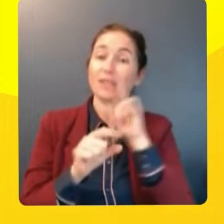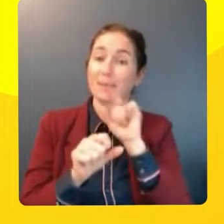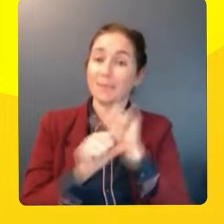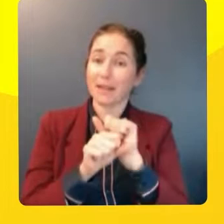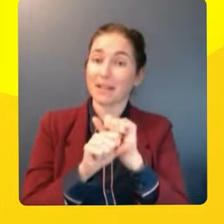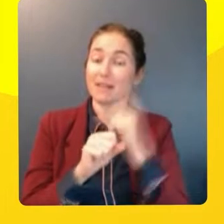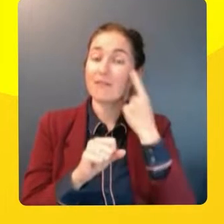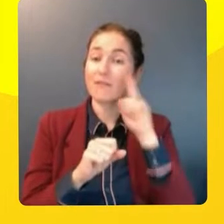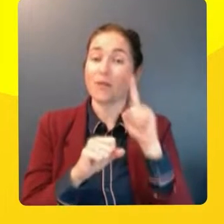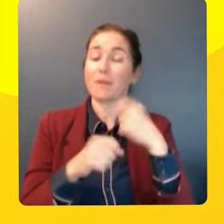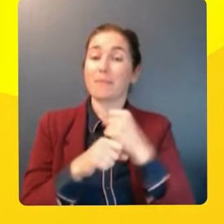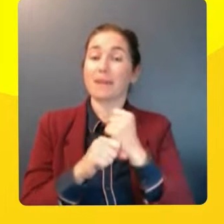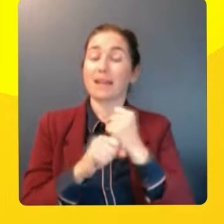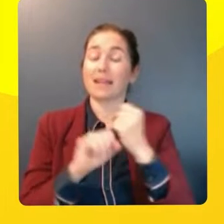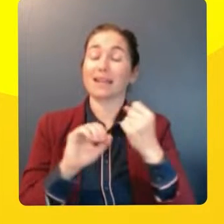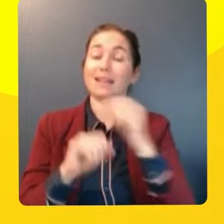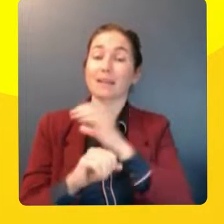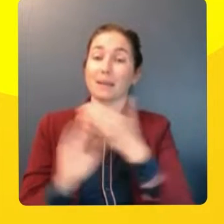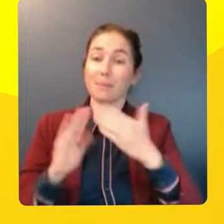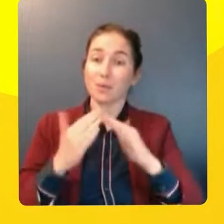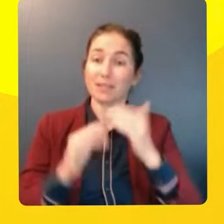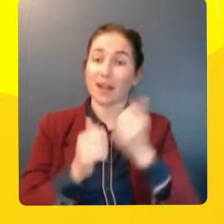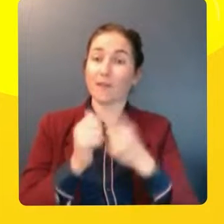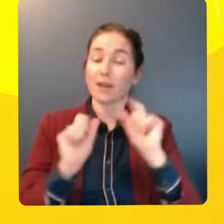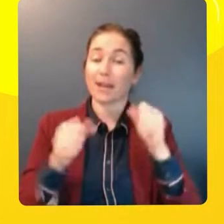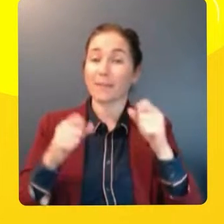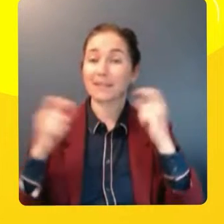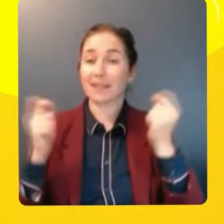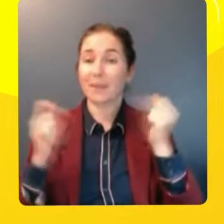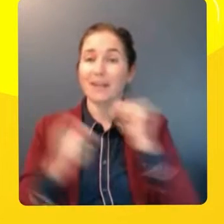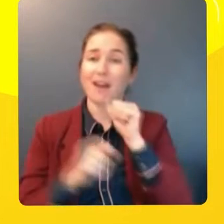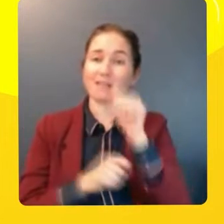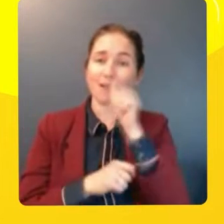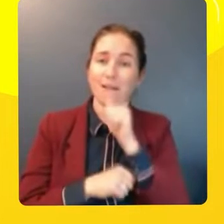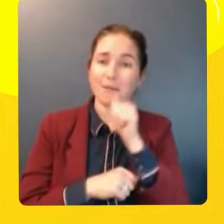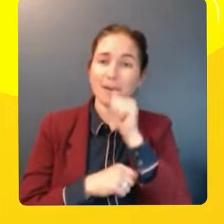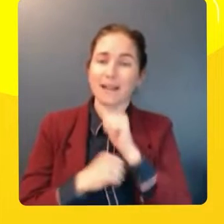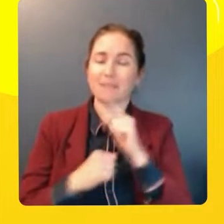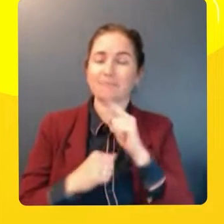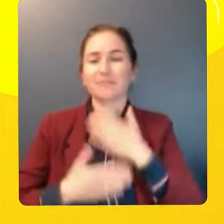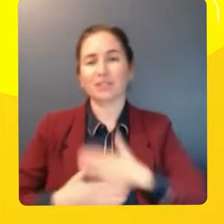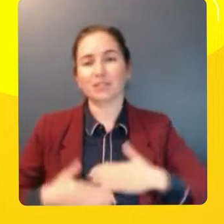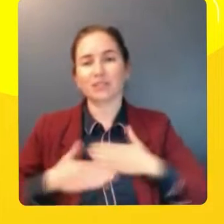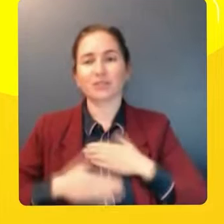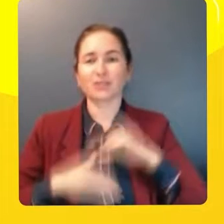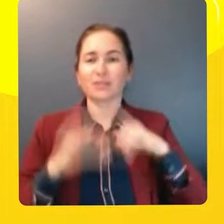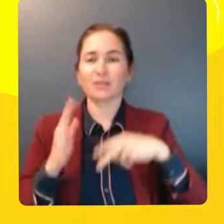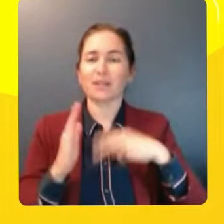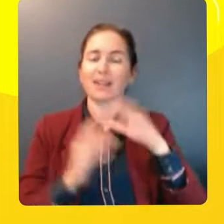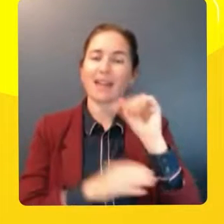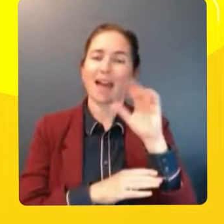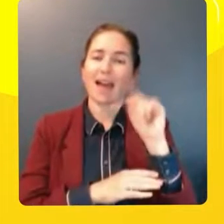everybody can be celebrated and not tolerated. I really enjoyed reading your ACT report, and I believe that what you're doing with the Catalyst